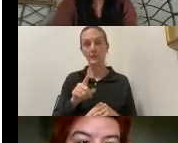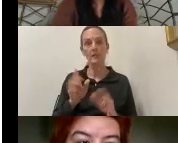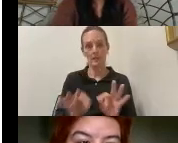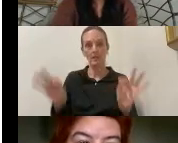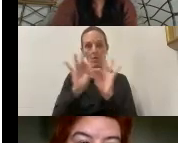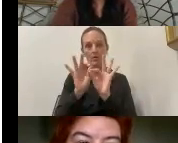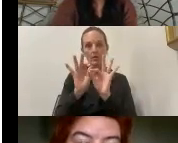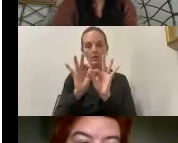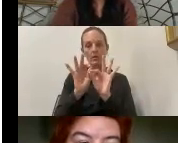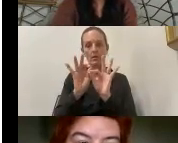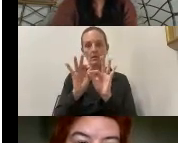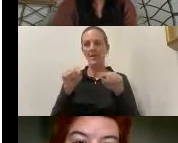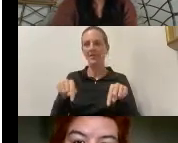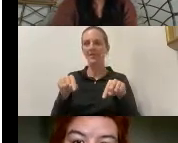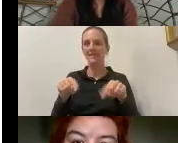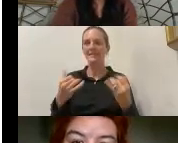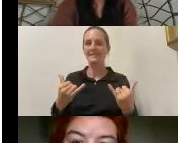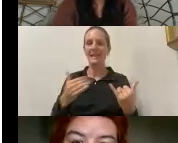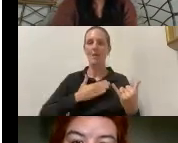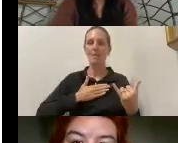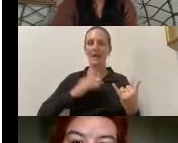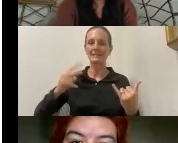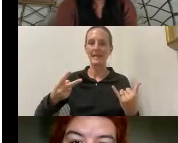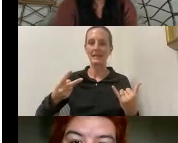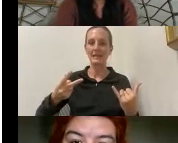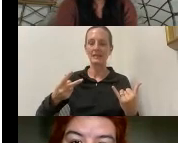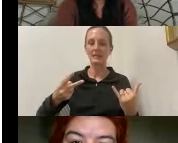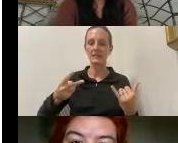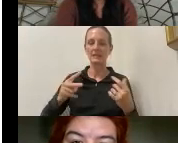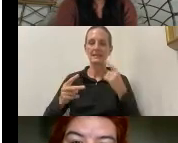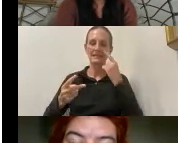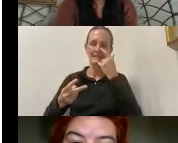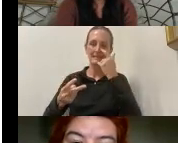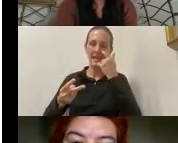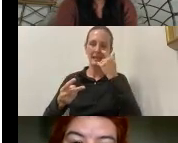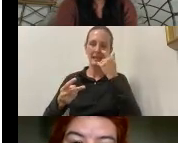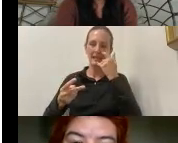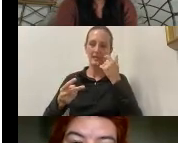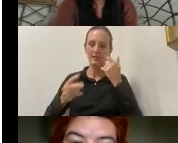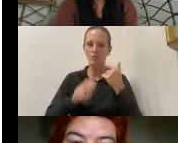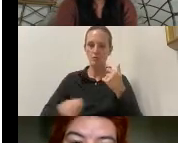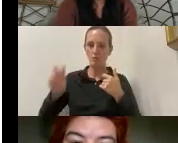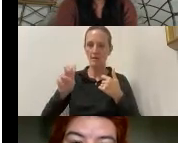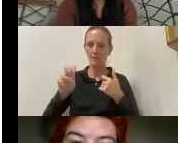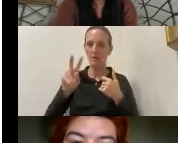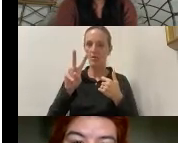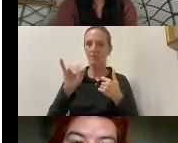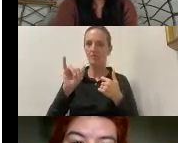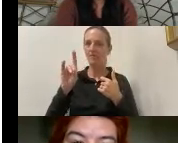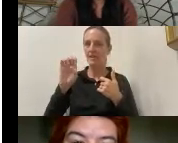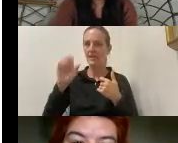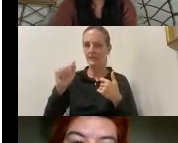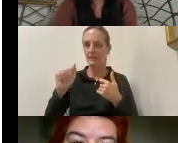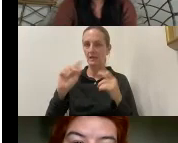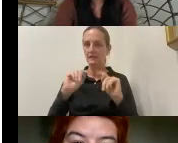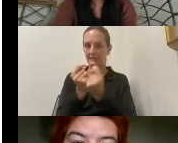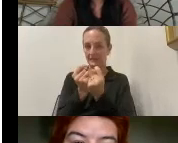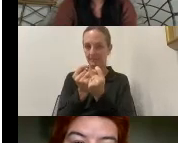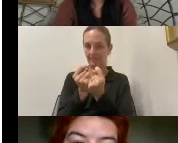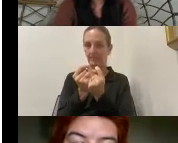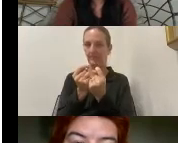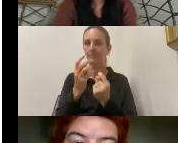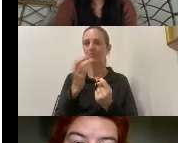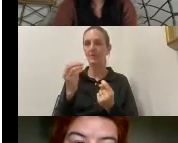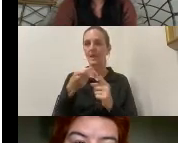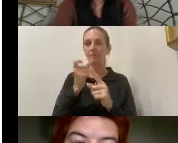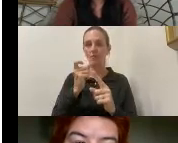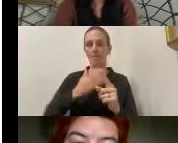This is now my second trip with VIDEA, on the VIDEA team and from experience I can say